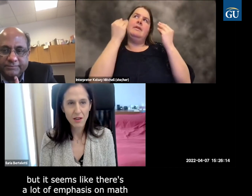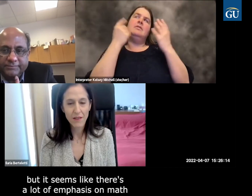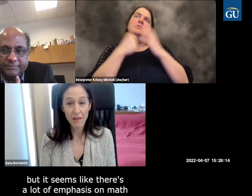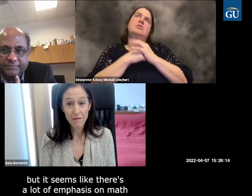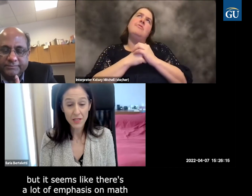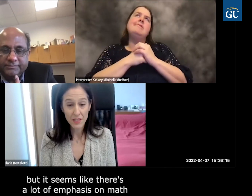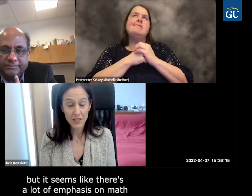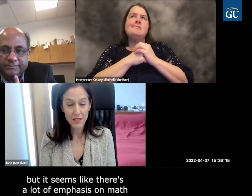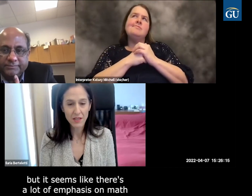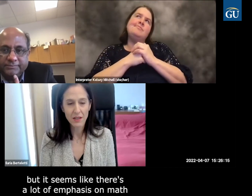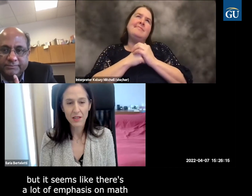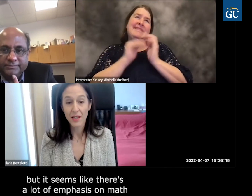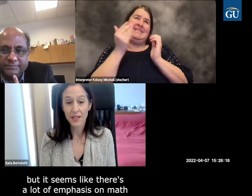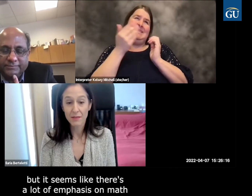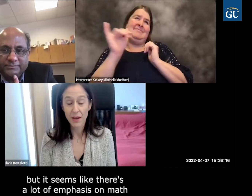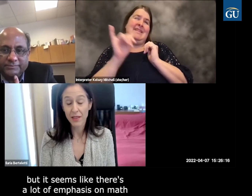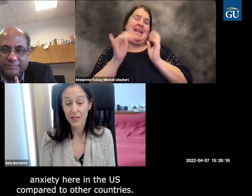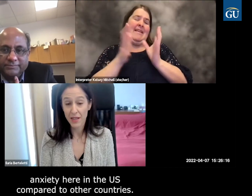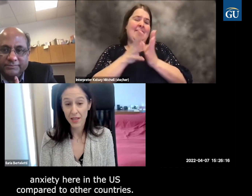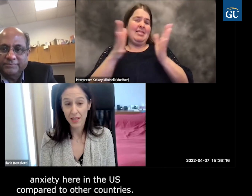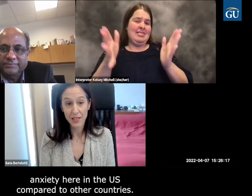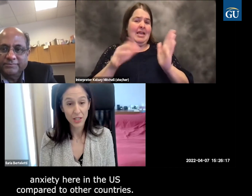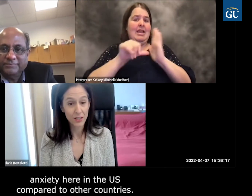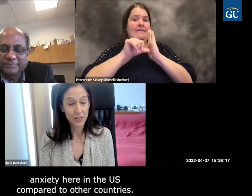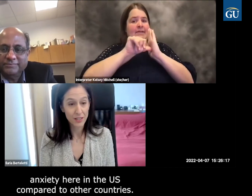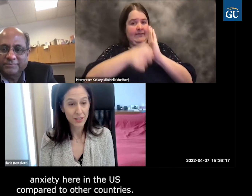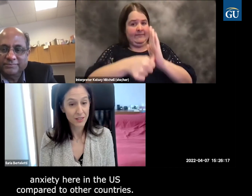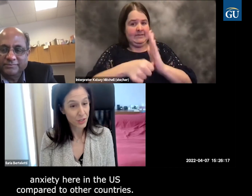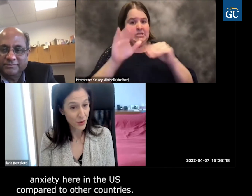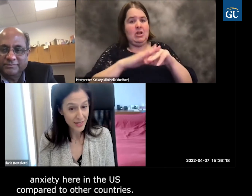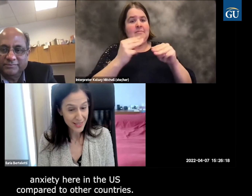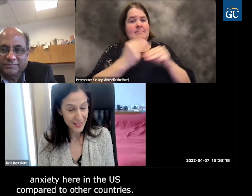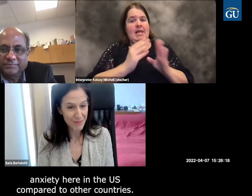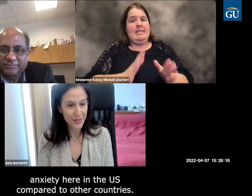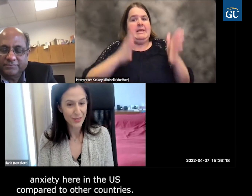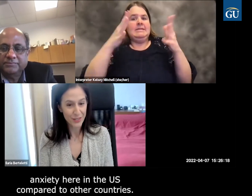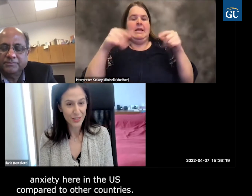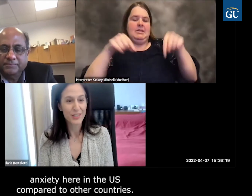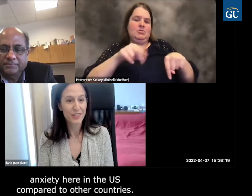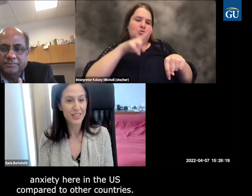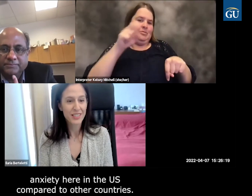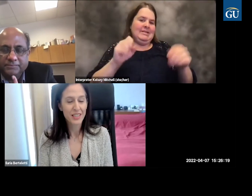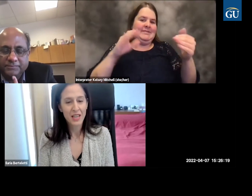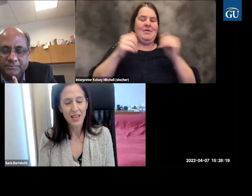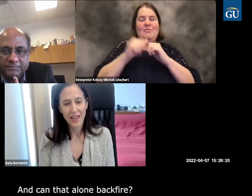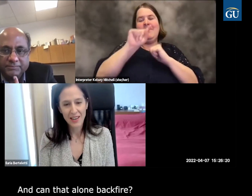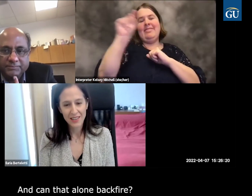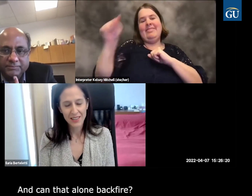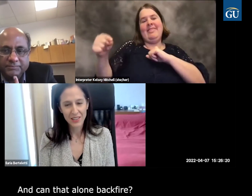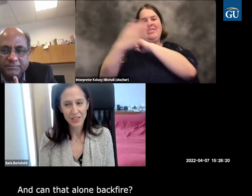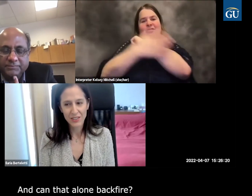of emphasis on and math anxiety here in the us compared to other countries